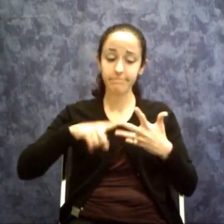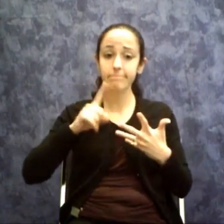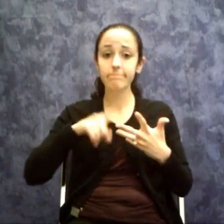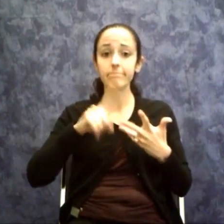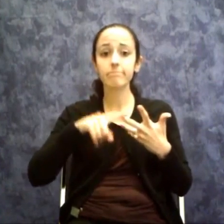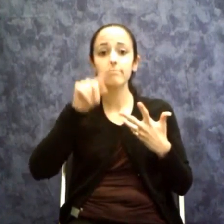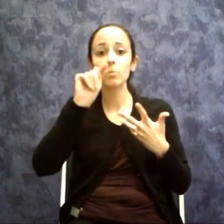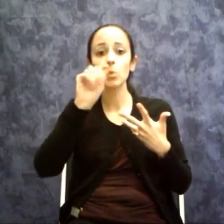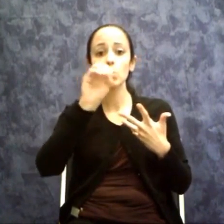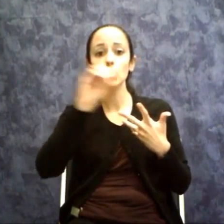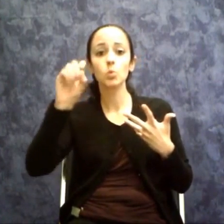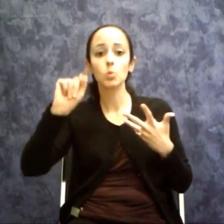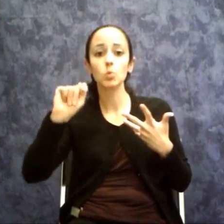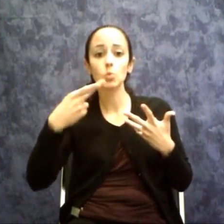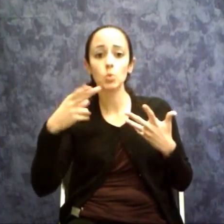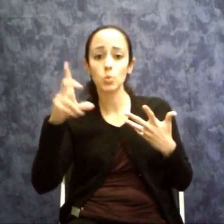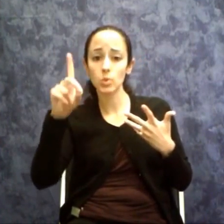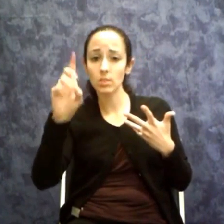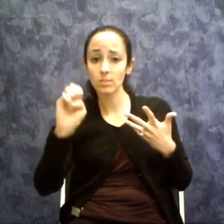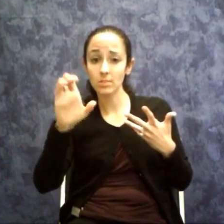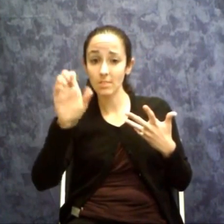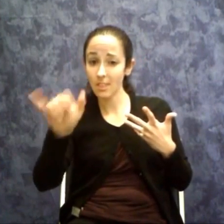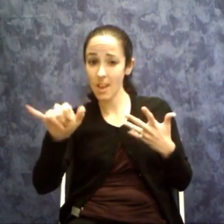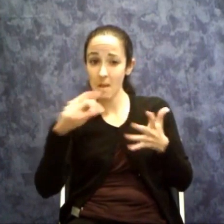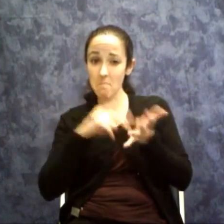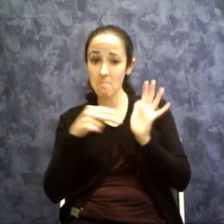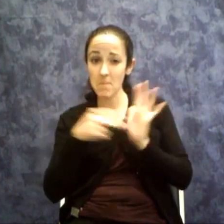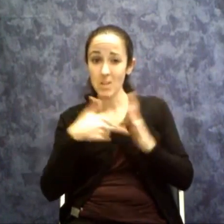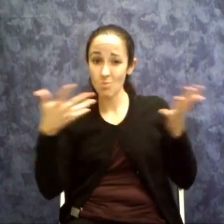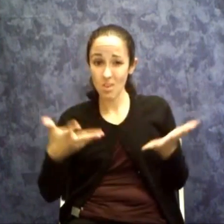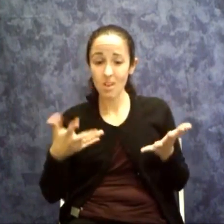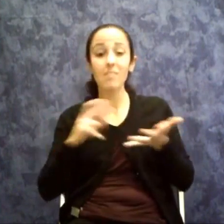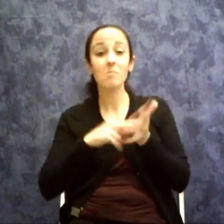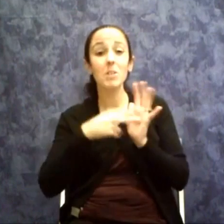Reason #3: Drinking too much soda also causes tooth decay.